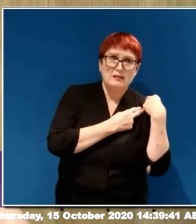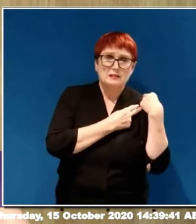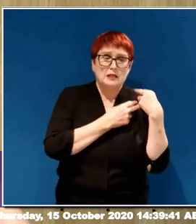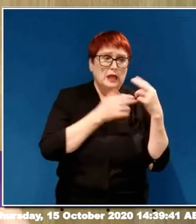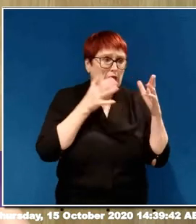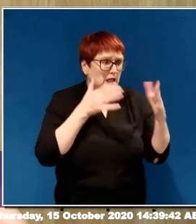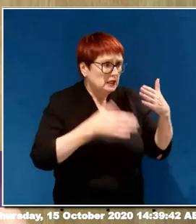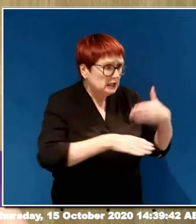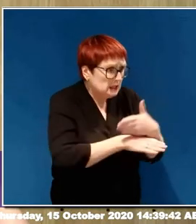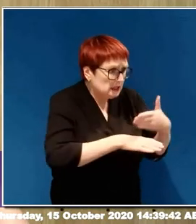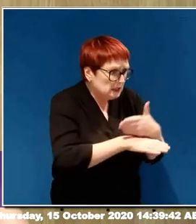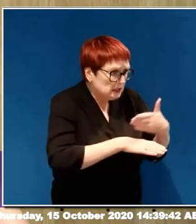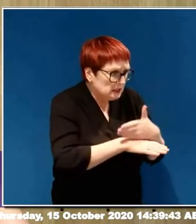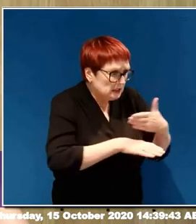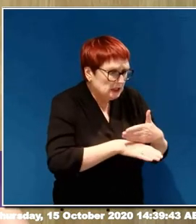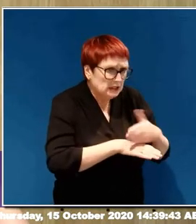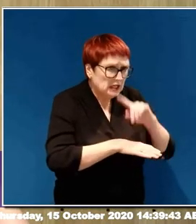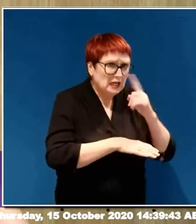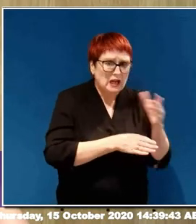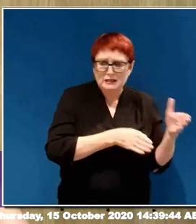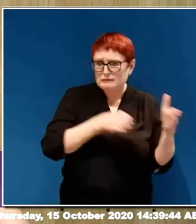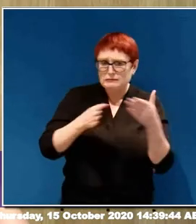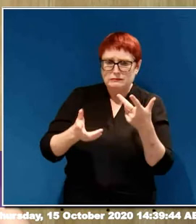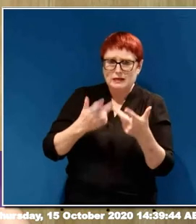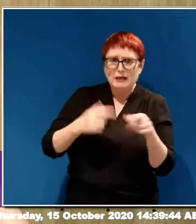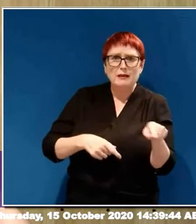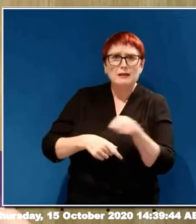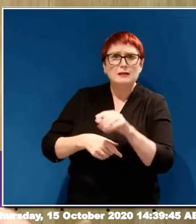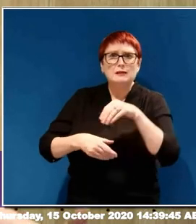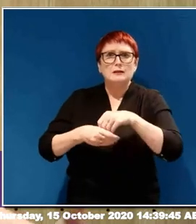proper supervision of the guidance officers, which was very much required.